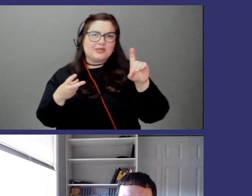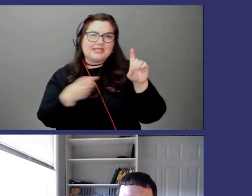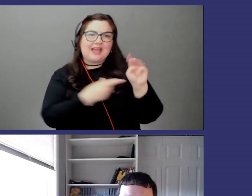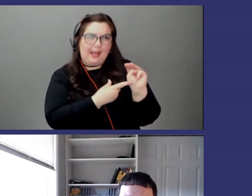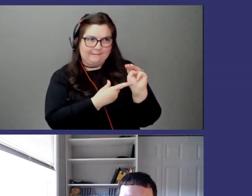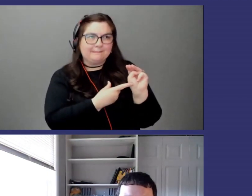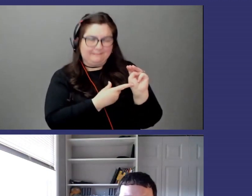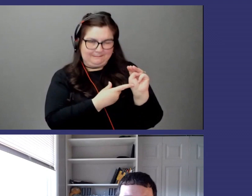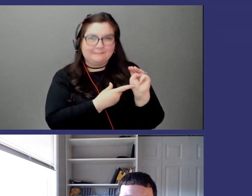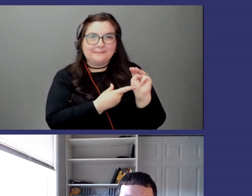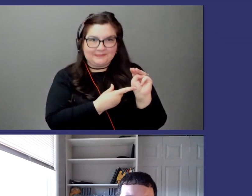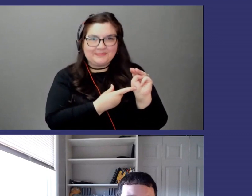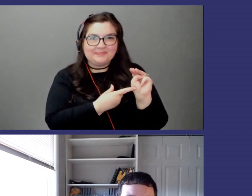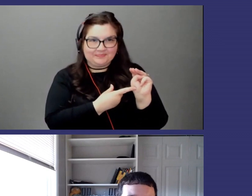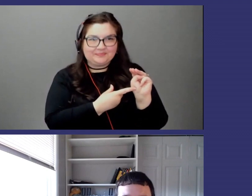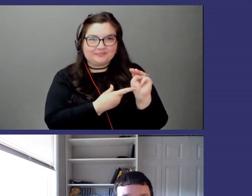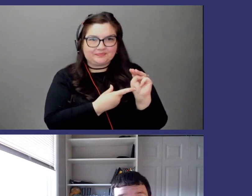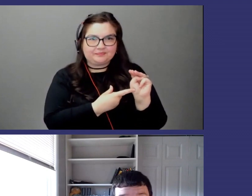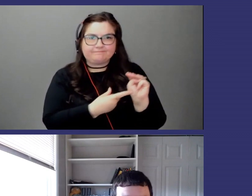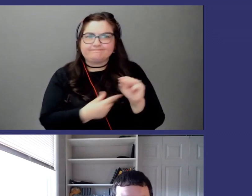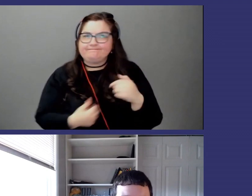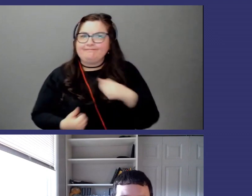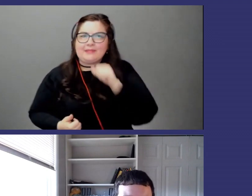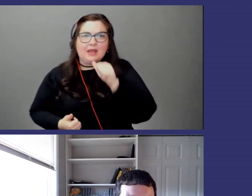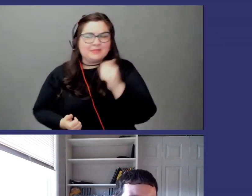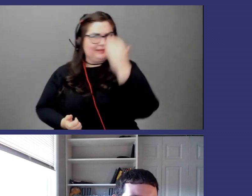I don't know if that makes sense- I'm not familiar with what ILOG is .